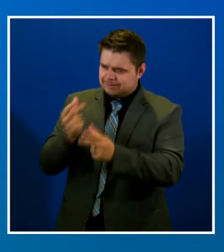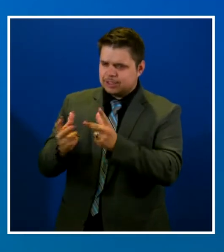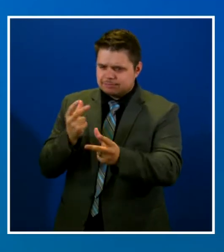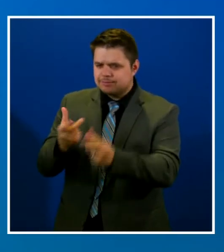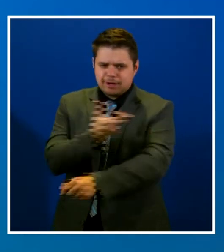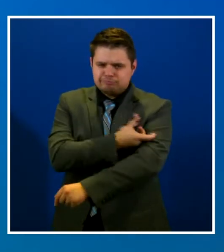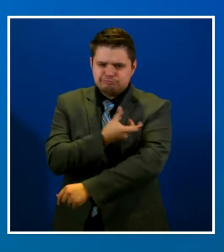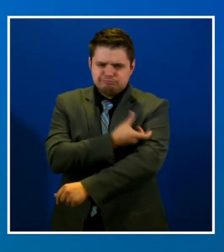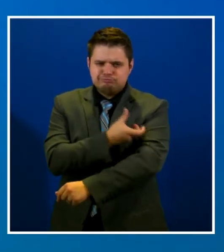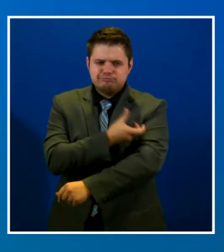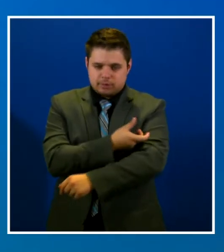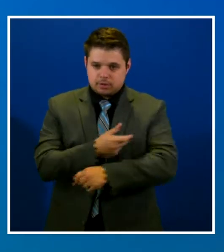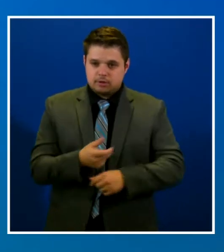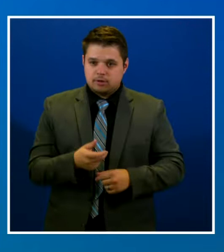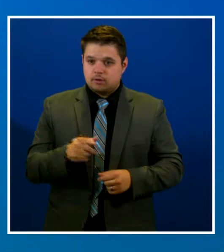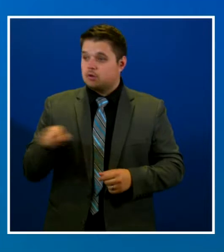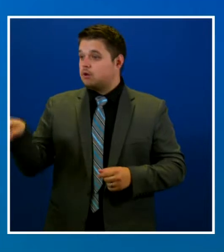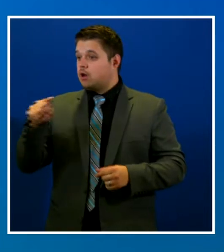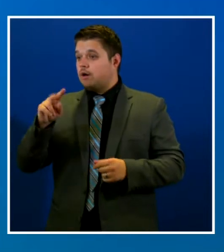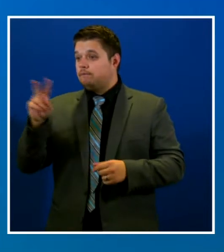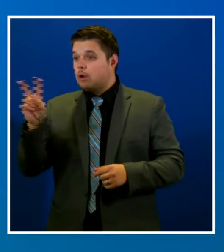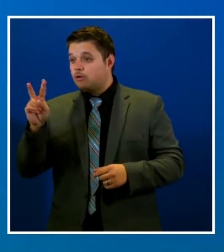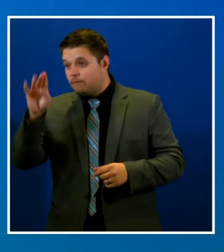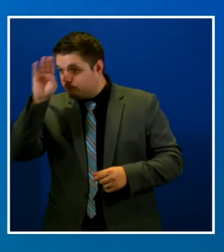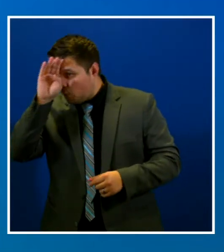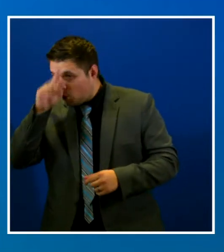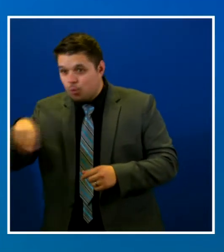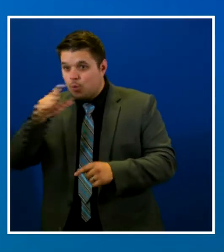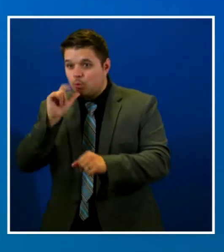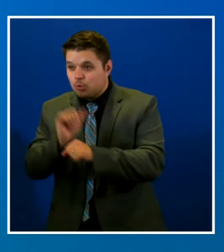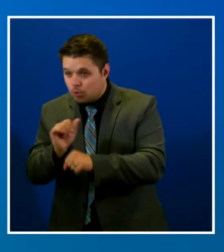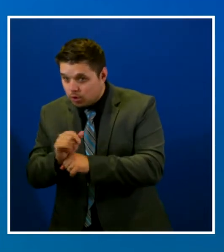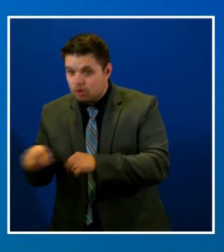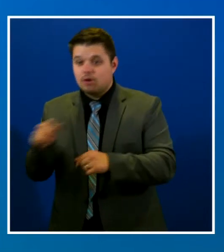Vancouver Fire Department are on hand to observe individuals